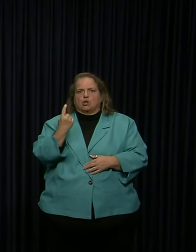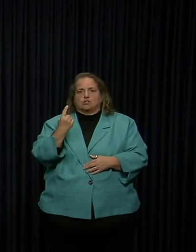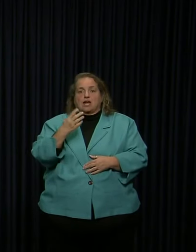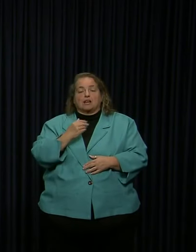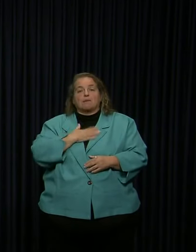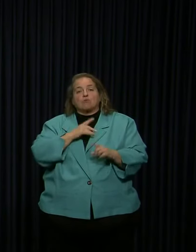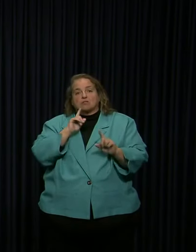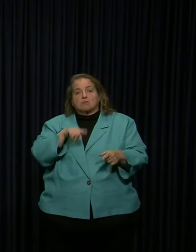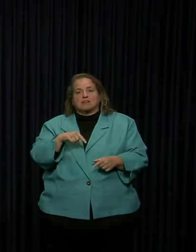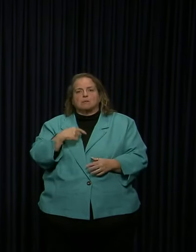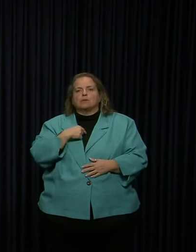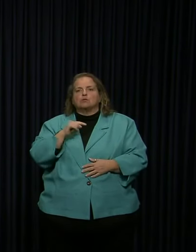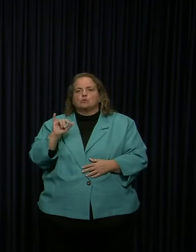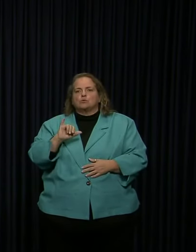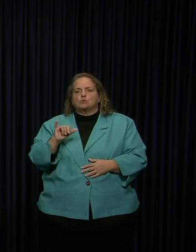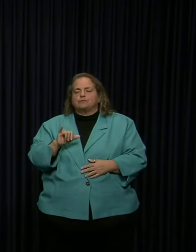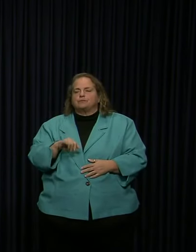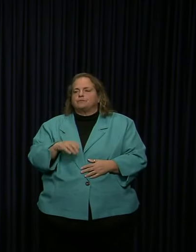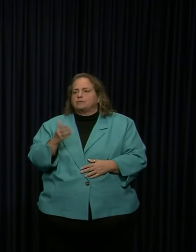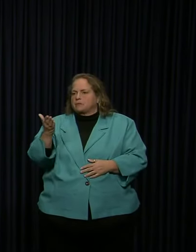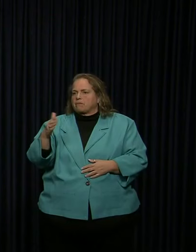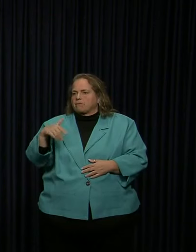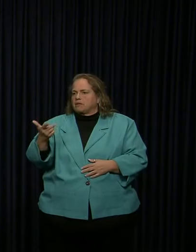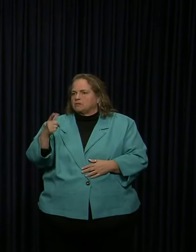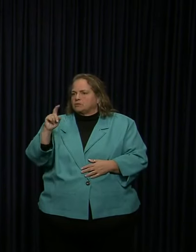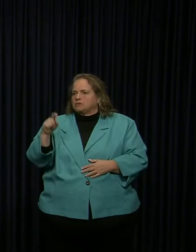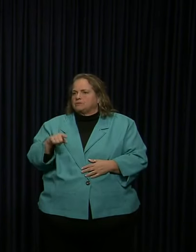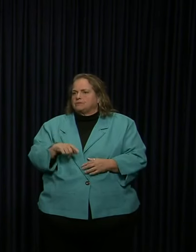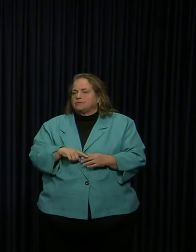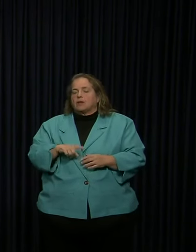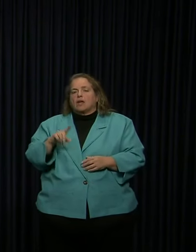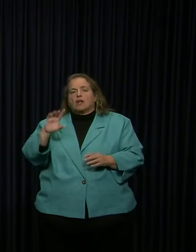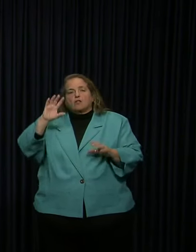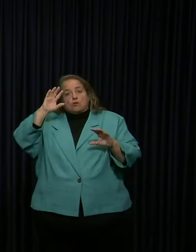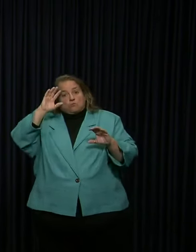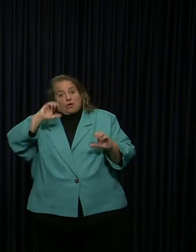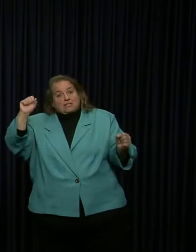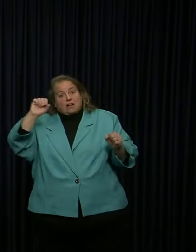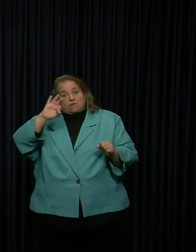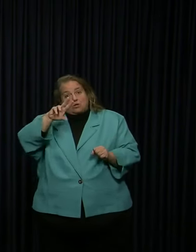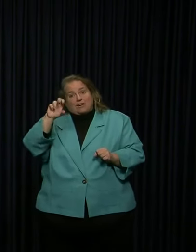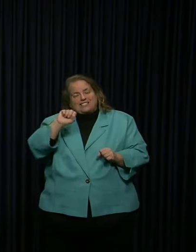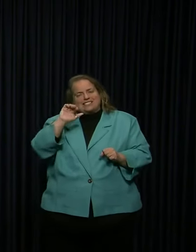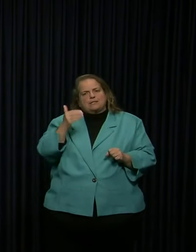TO SEE A LITTLE BIT OF IT UNLESS